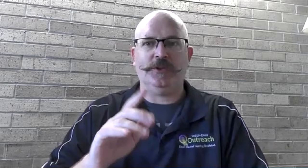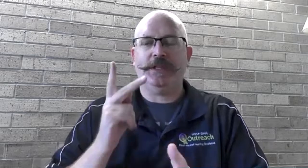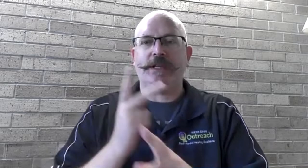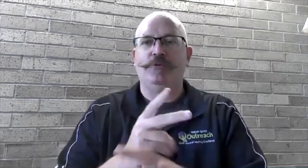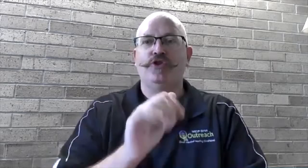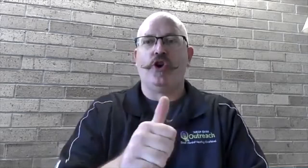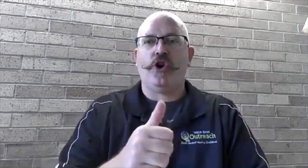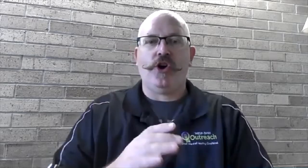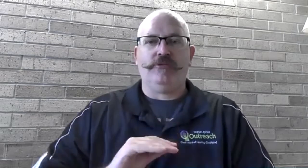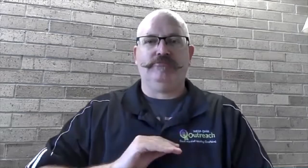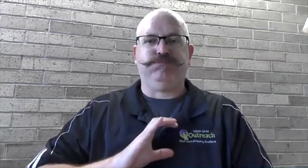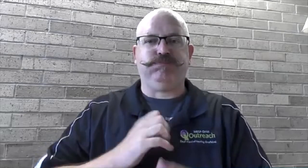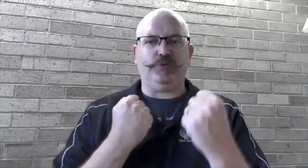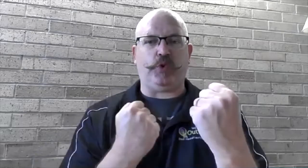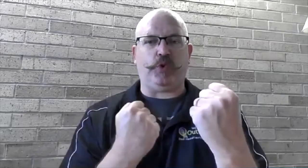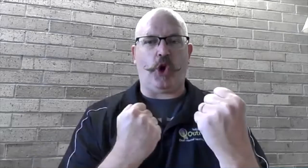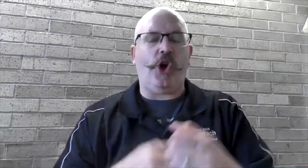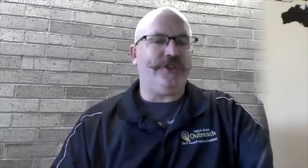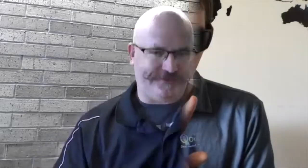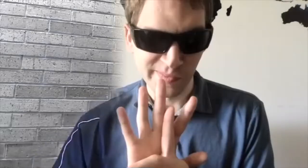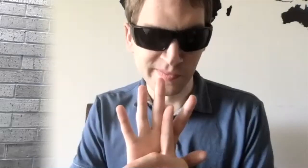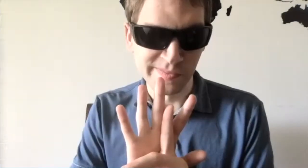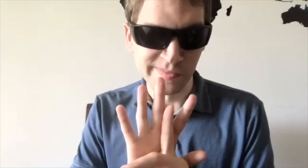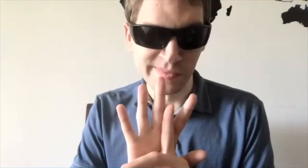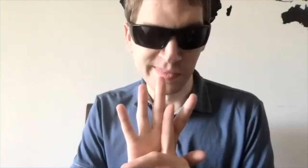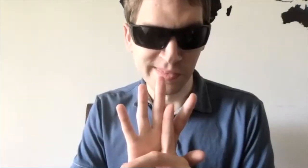supporting you, that even gives you a stronger self-confidence.